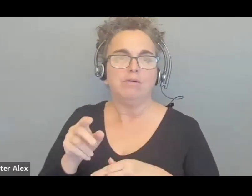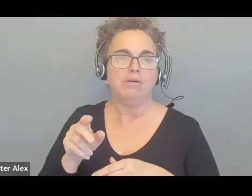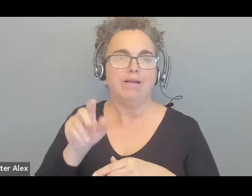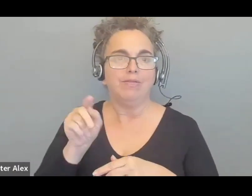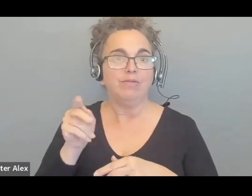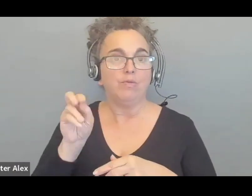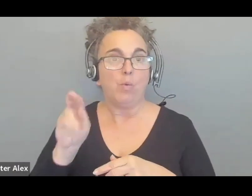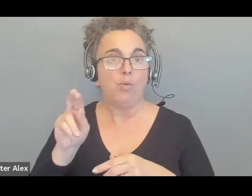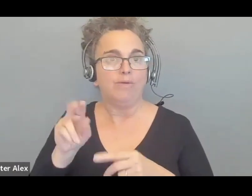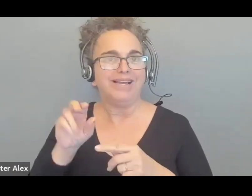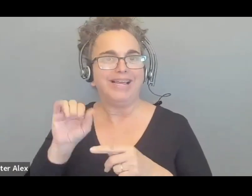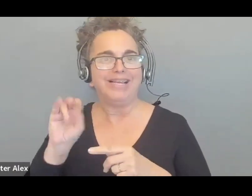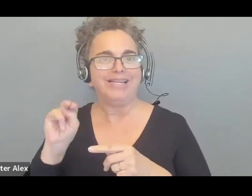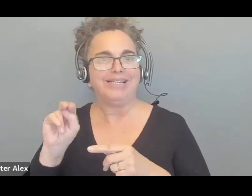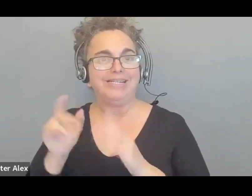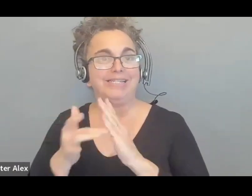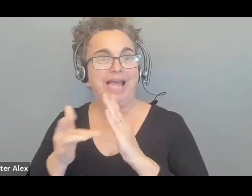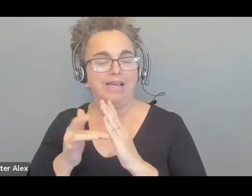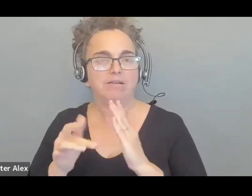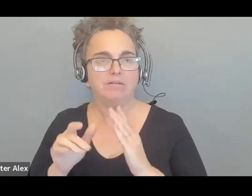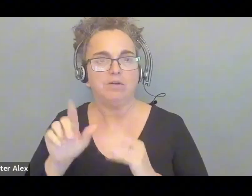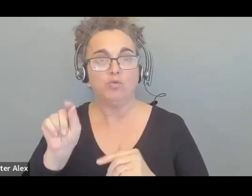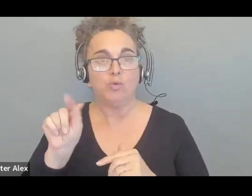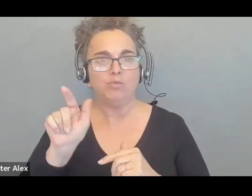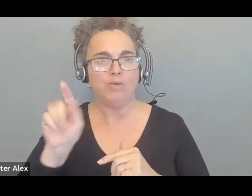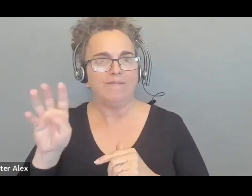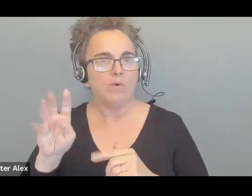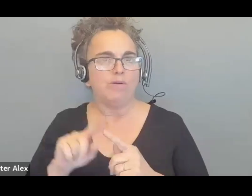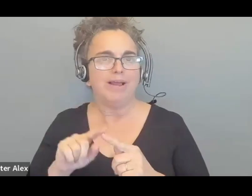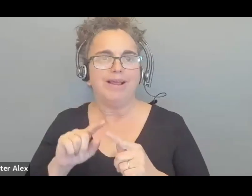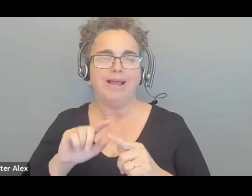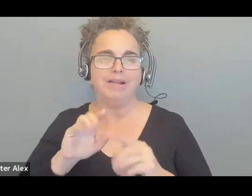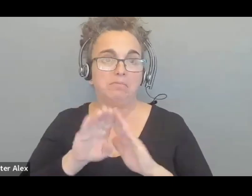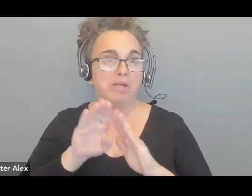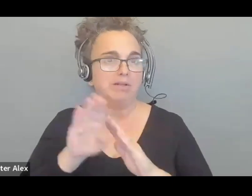and recognized as Faces of Inclusive Excellence and Diversity Champion of 2020,